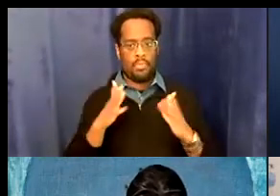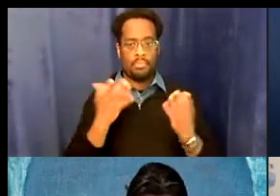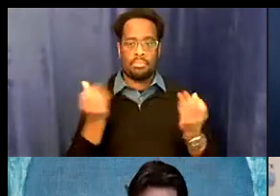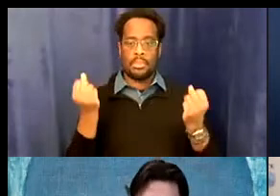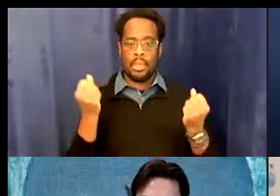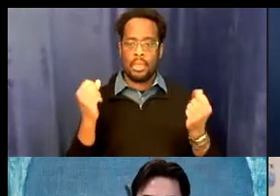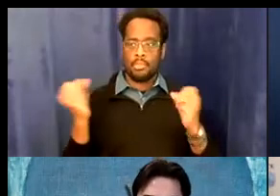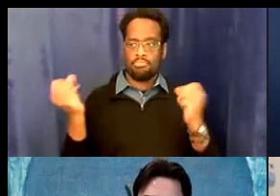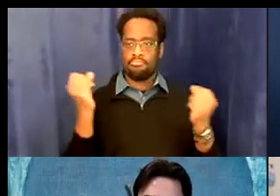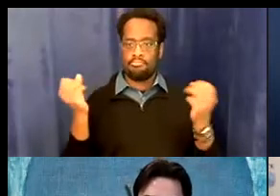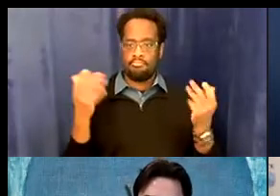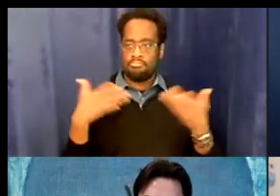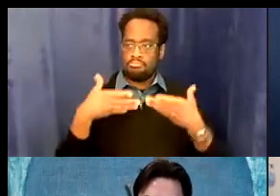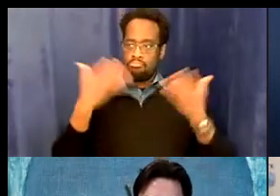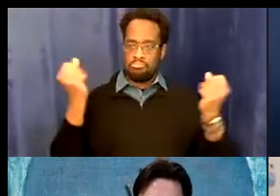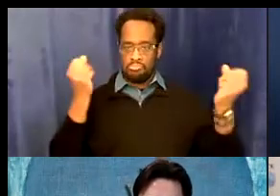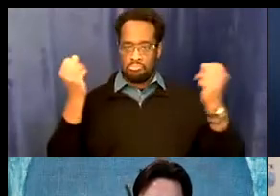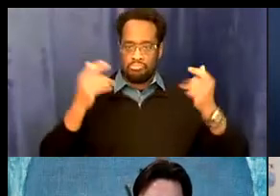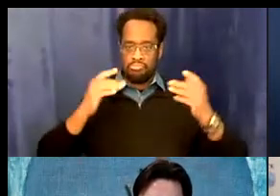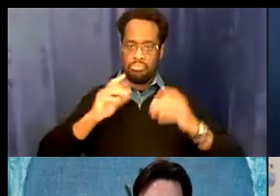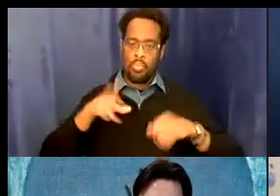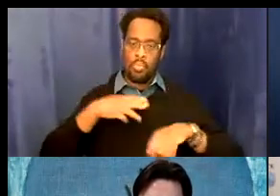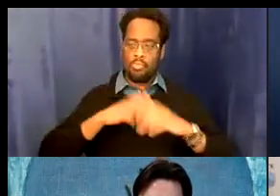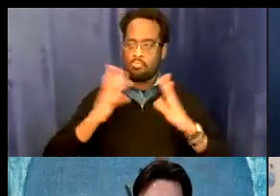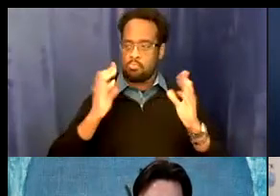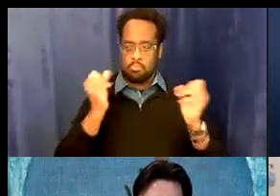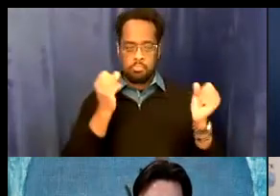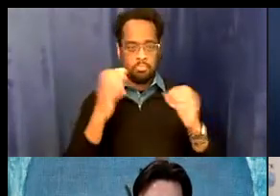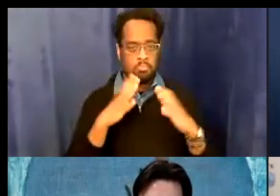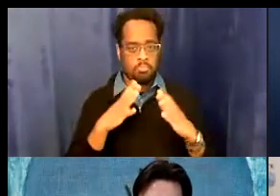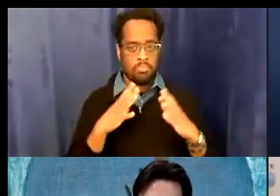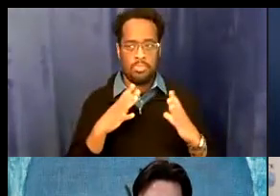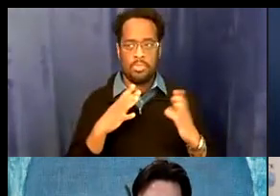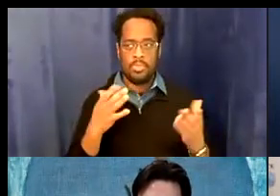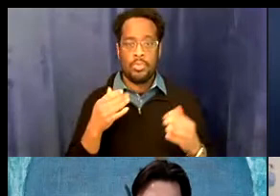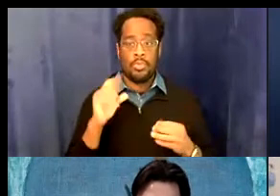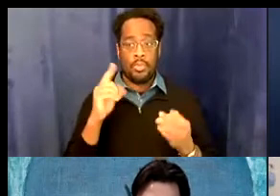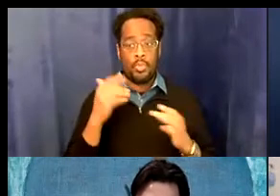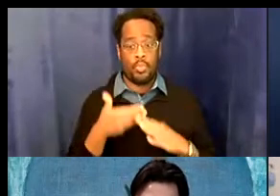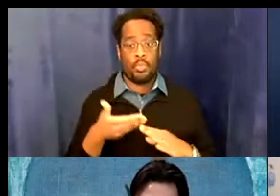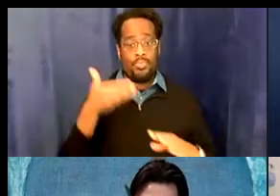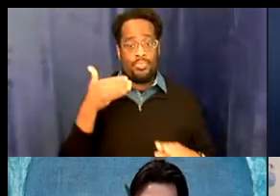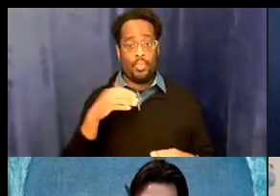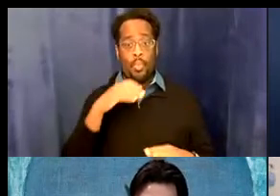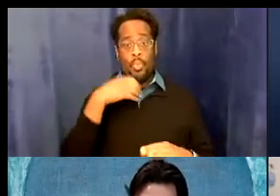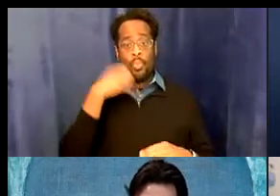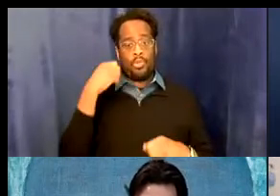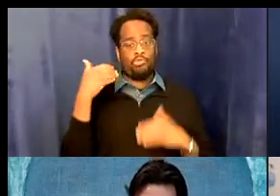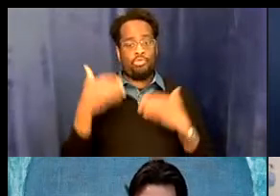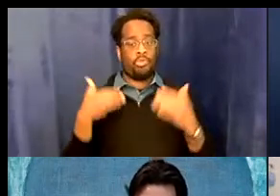um there is a a separation in signing space um some sign in normal space but previously